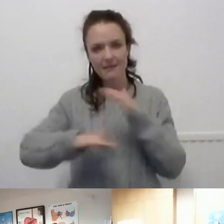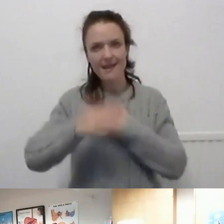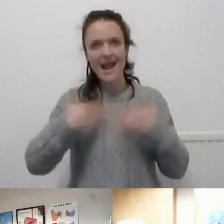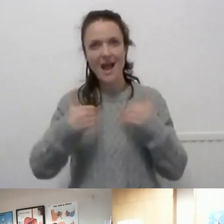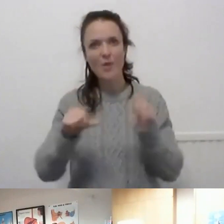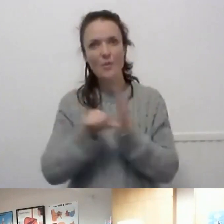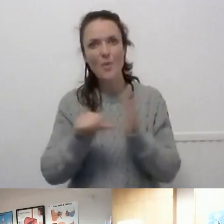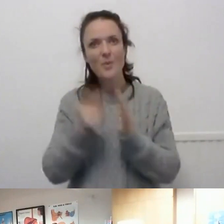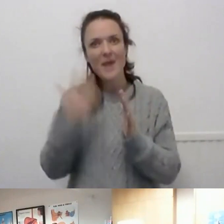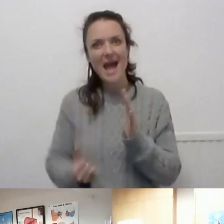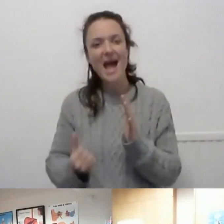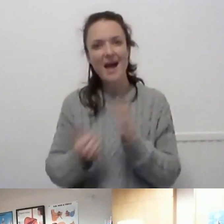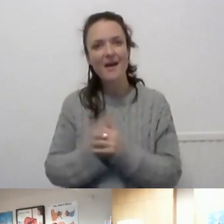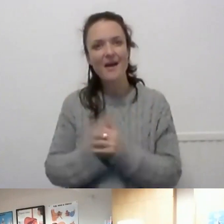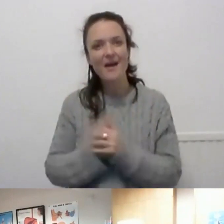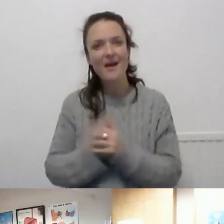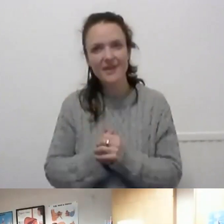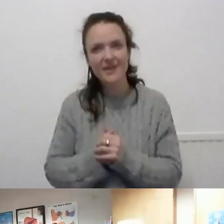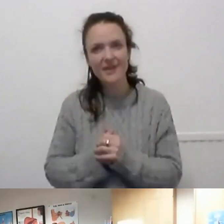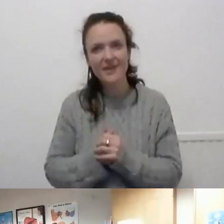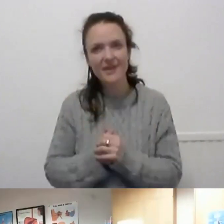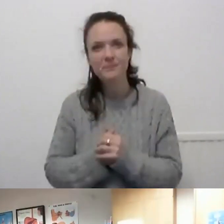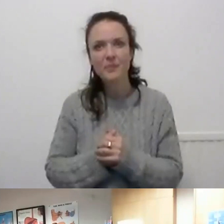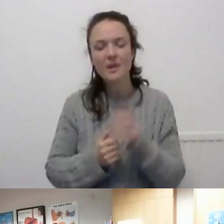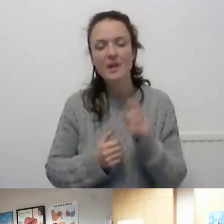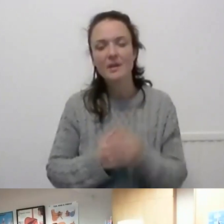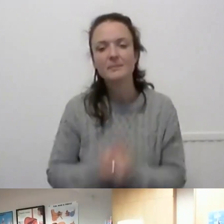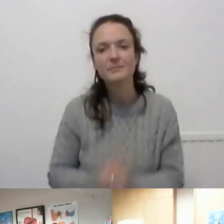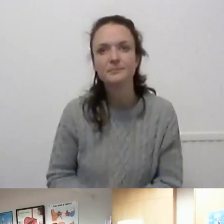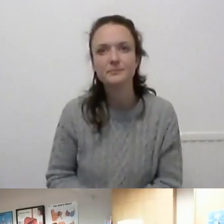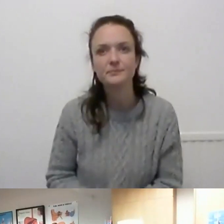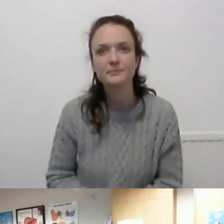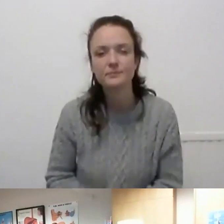happy to take any follow up on Yeah, just to pick up I think the Royal College of Obstetricians,